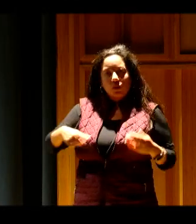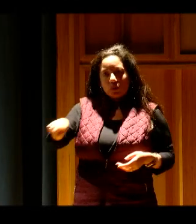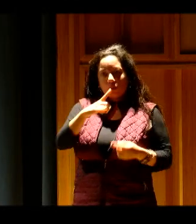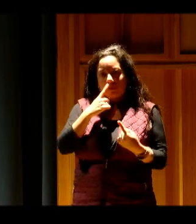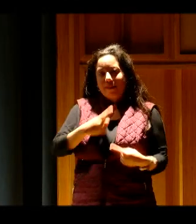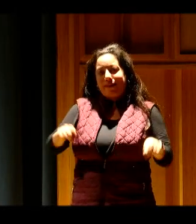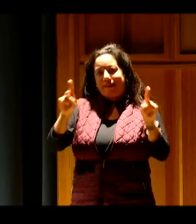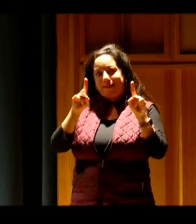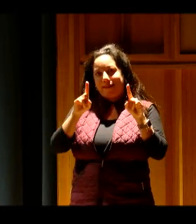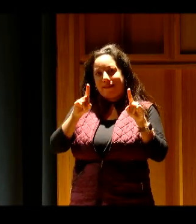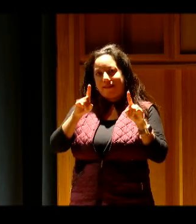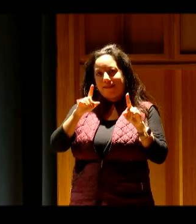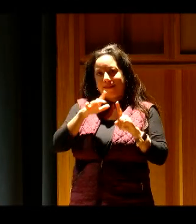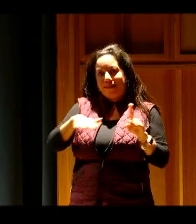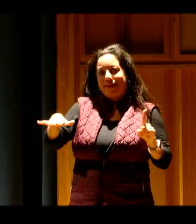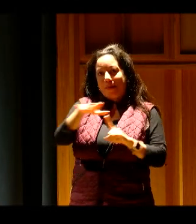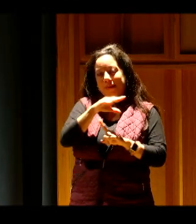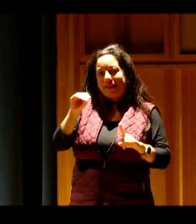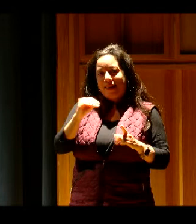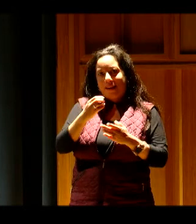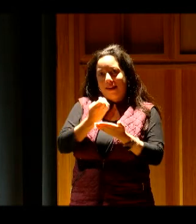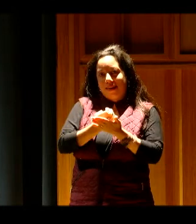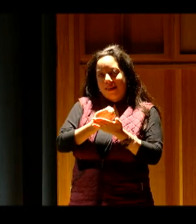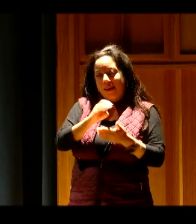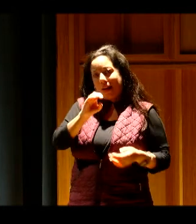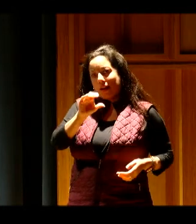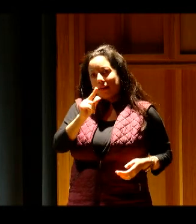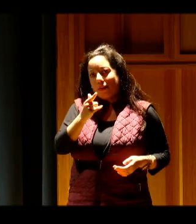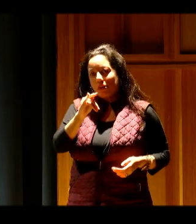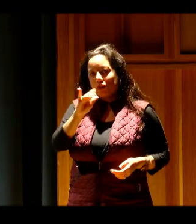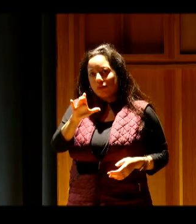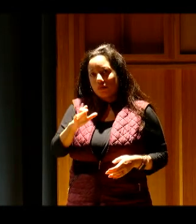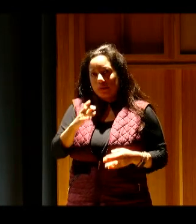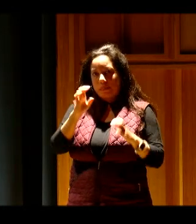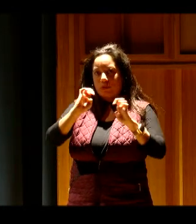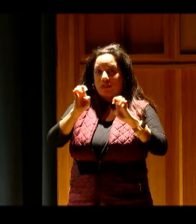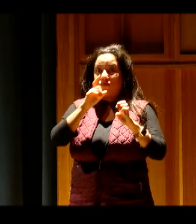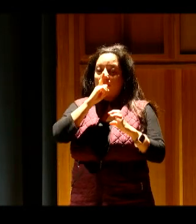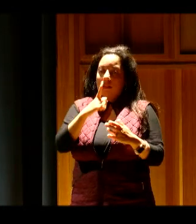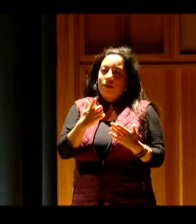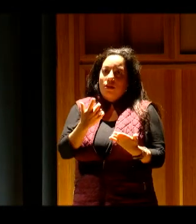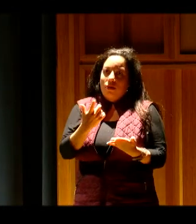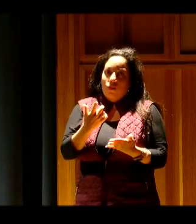climate and ecological emergency because they really work in terms of community building.